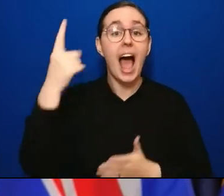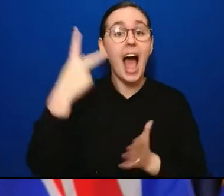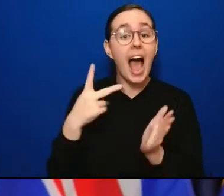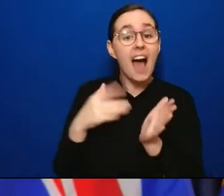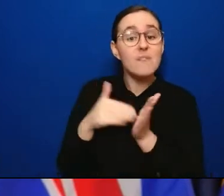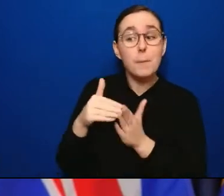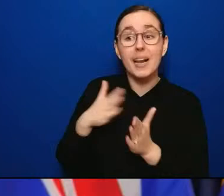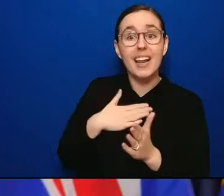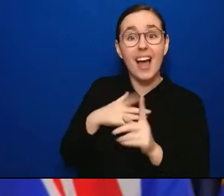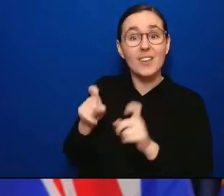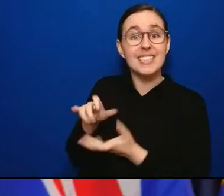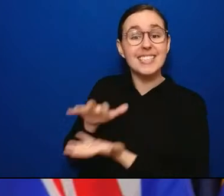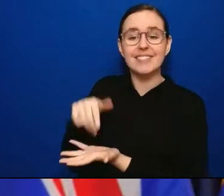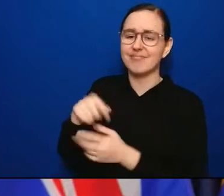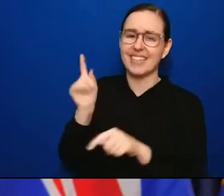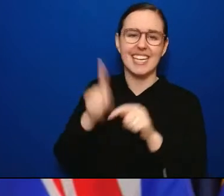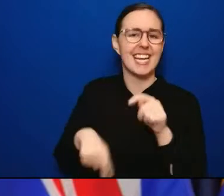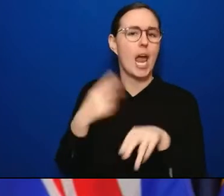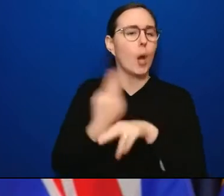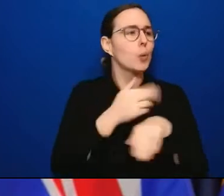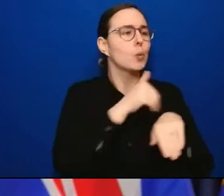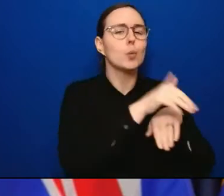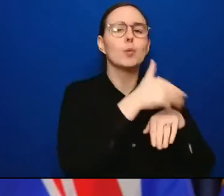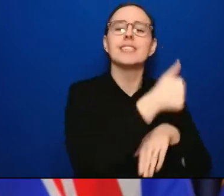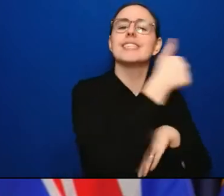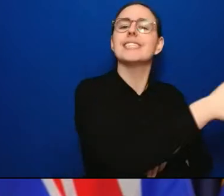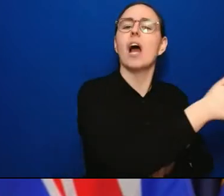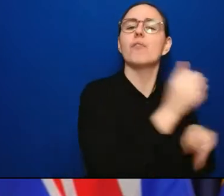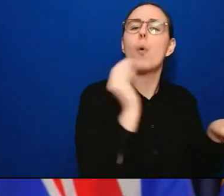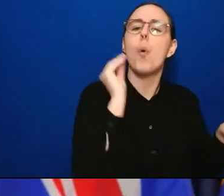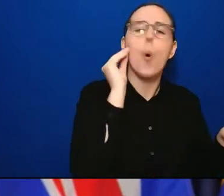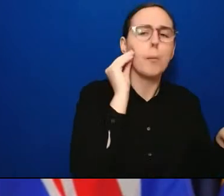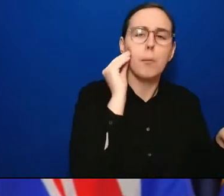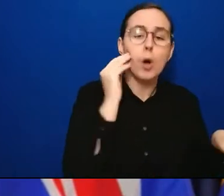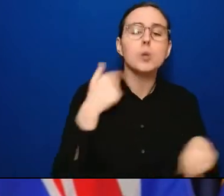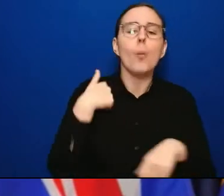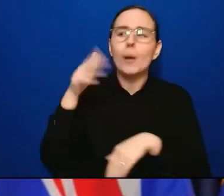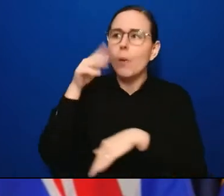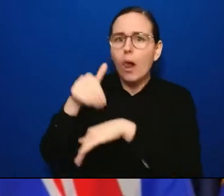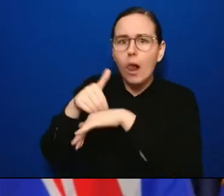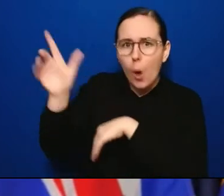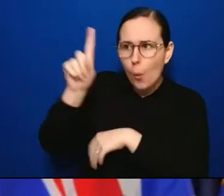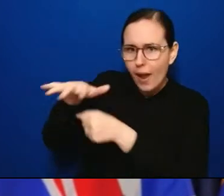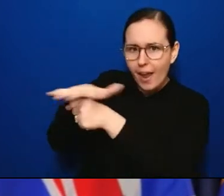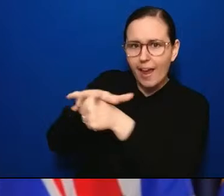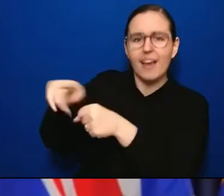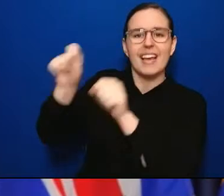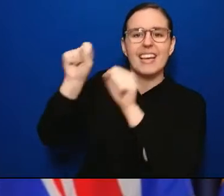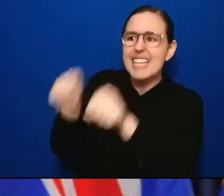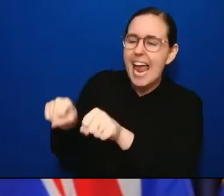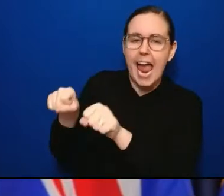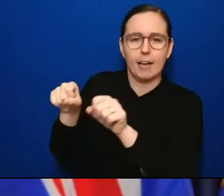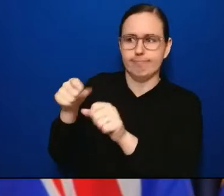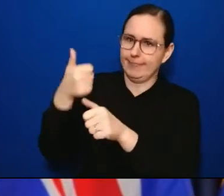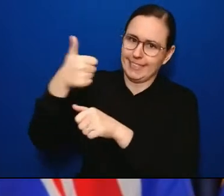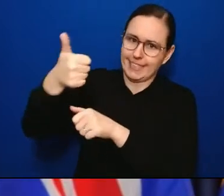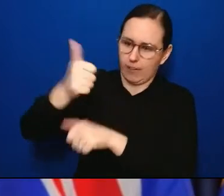inventory or not suitable for deployment or personal use and are being used at the discretion of medical health officers in